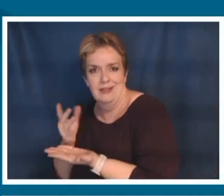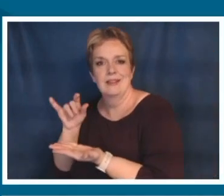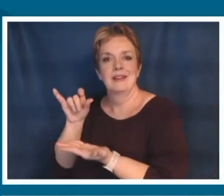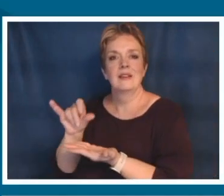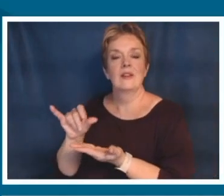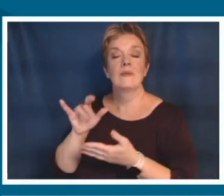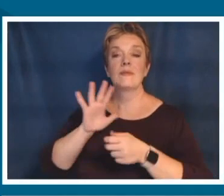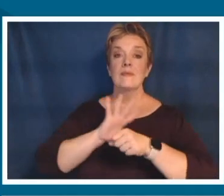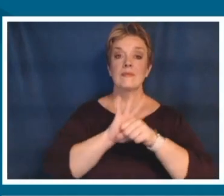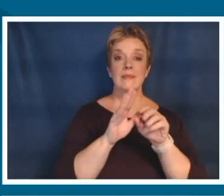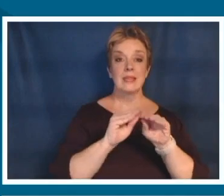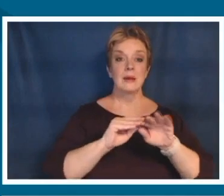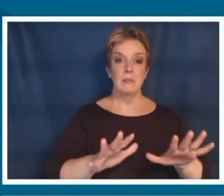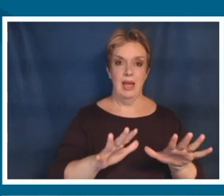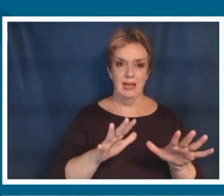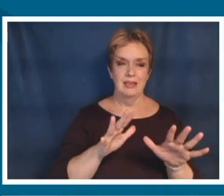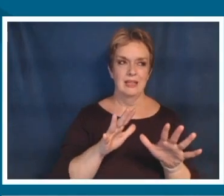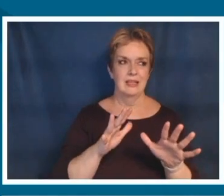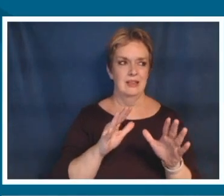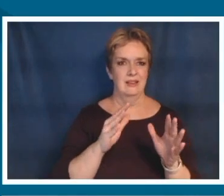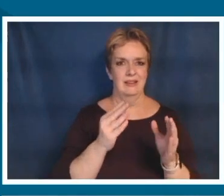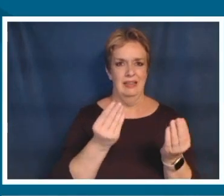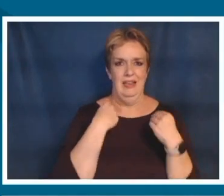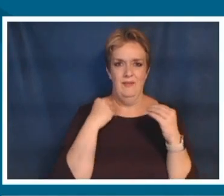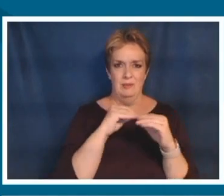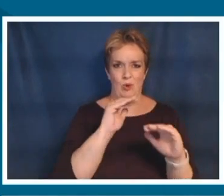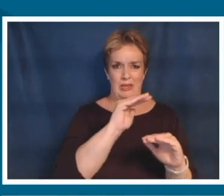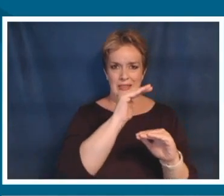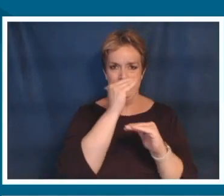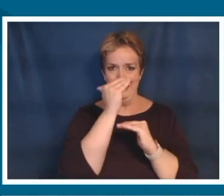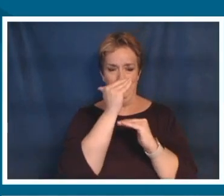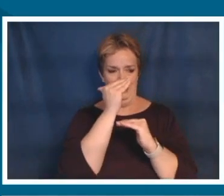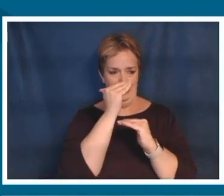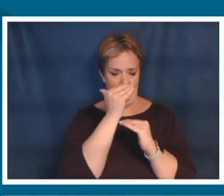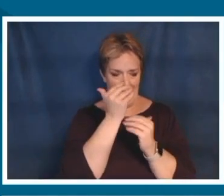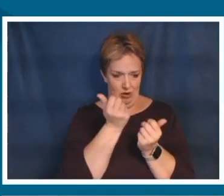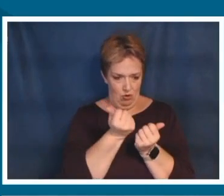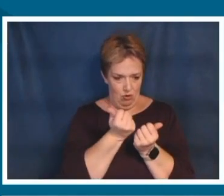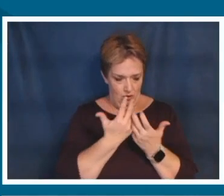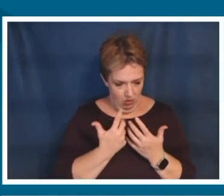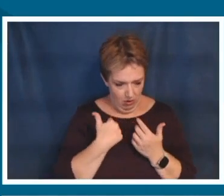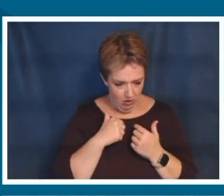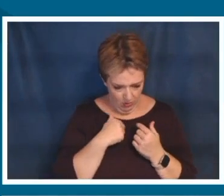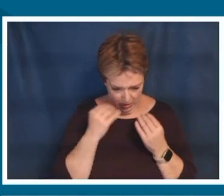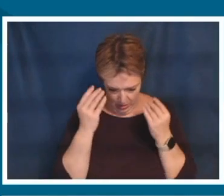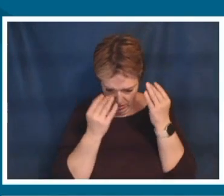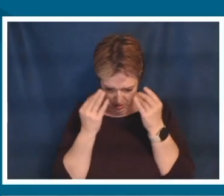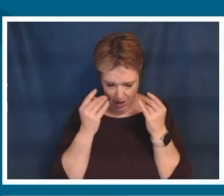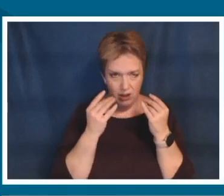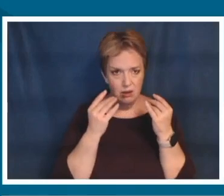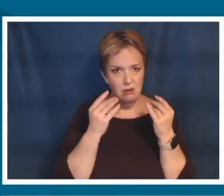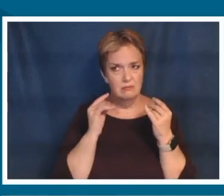creative constraint that made us you know think about